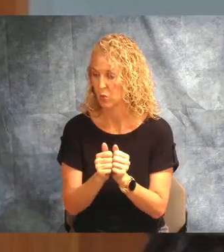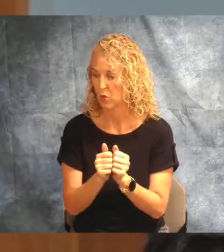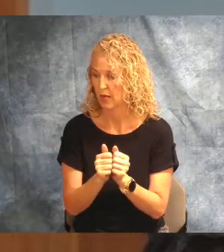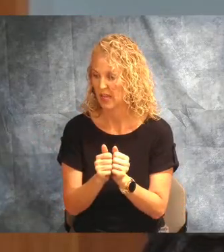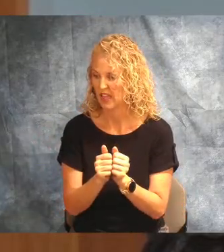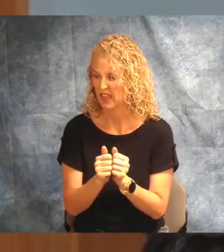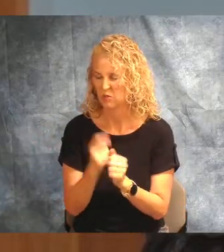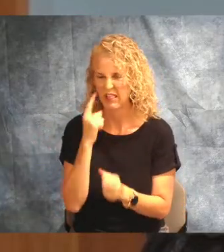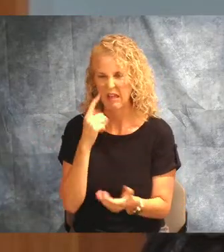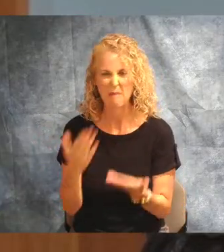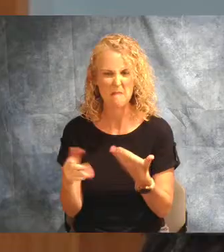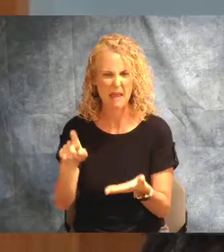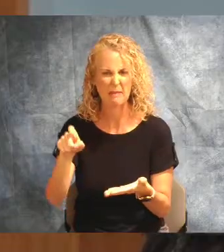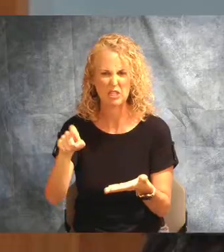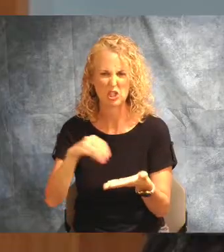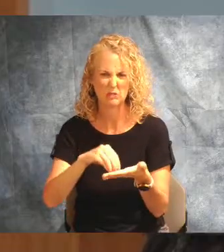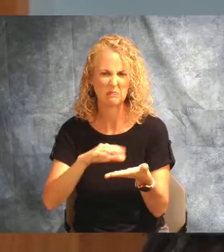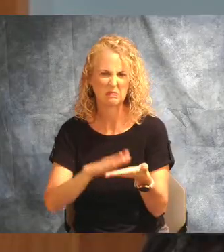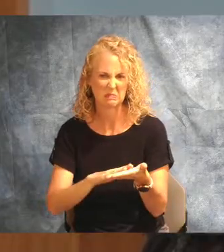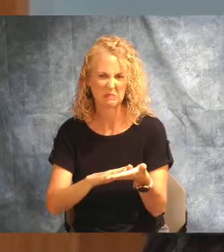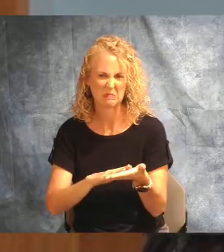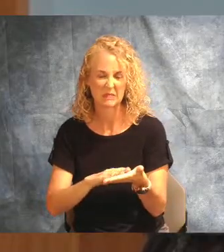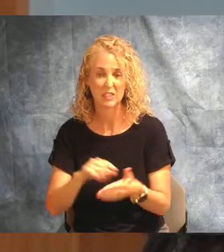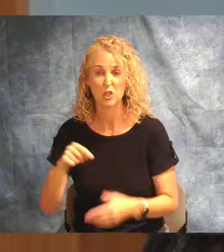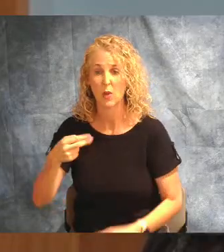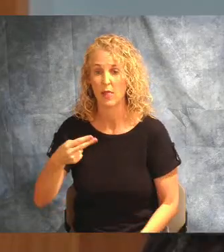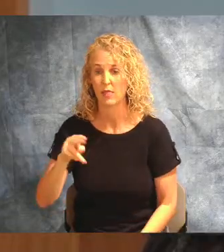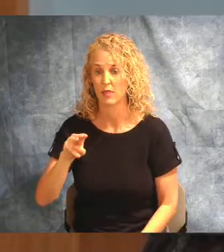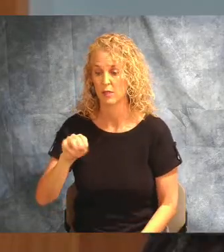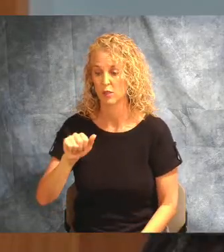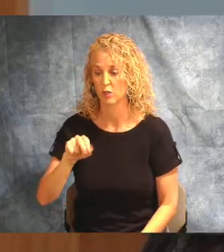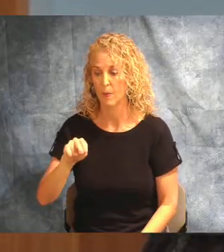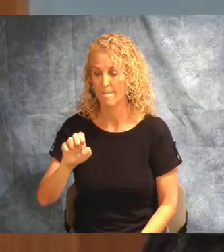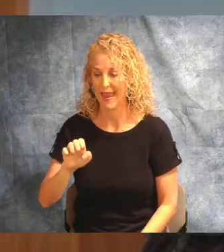to accept it for the record. These are actually the humane agent appointees which is actually done